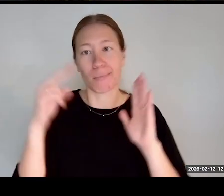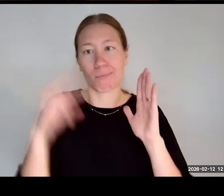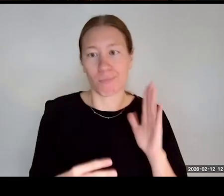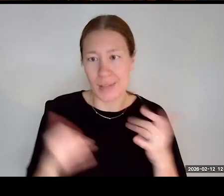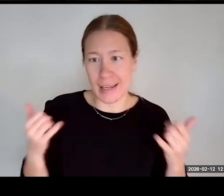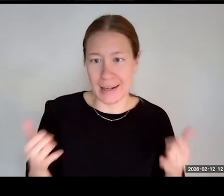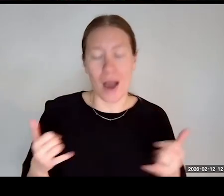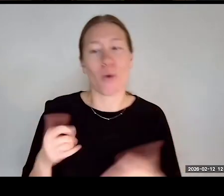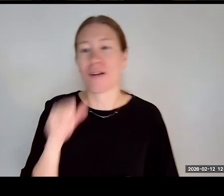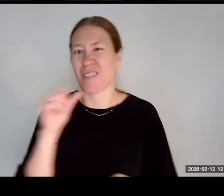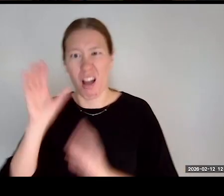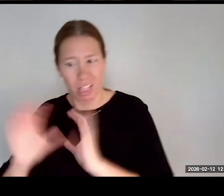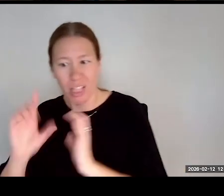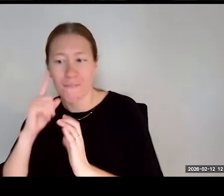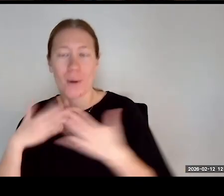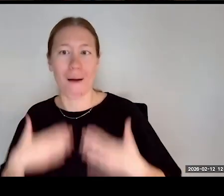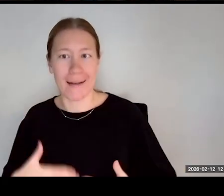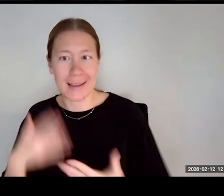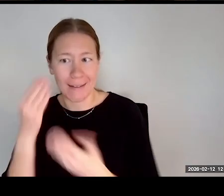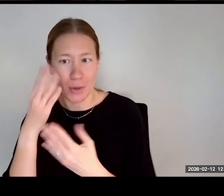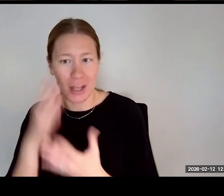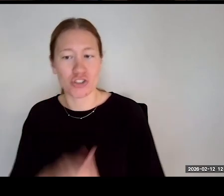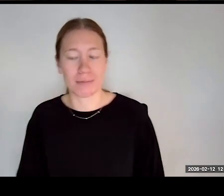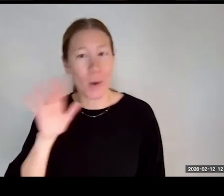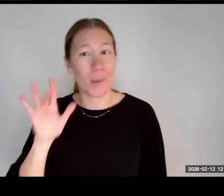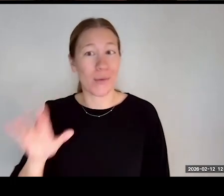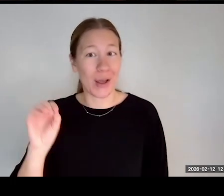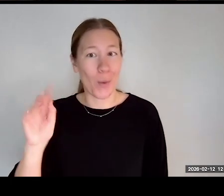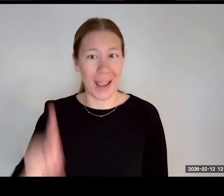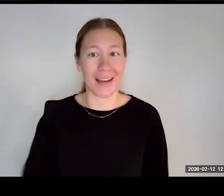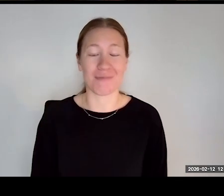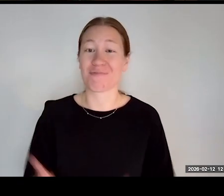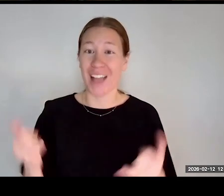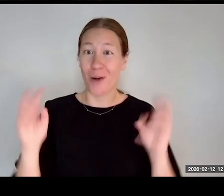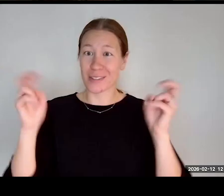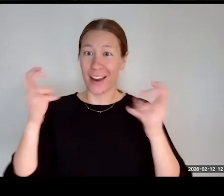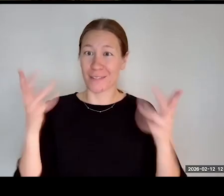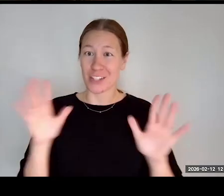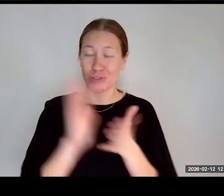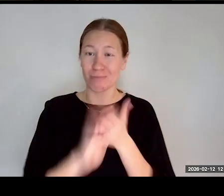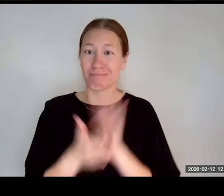and looking for that heading level one. So I'm gonna select, okay, and I've applied a title and once I've made all these changes,